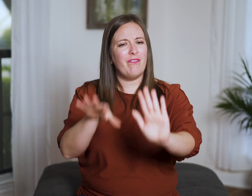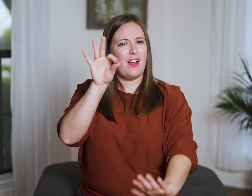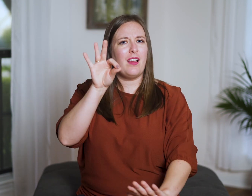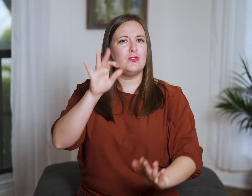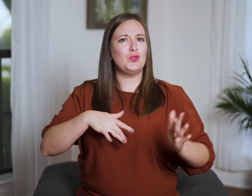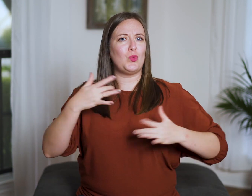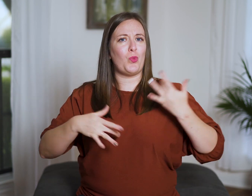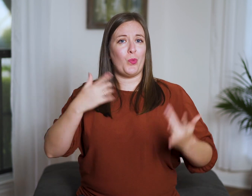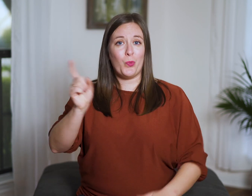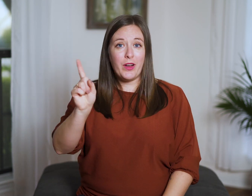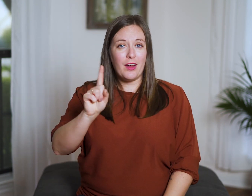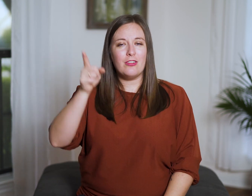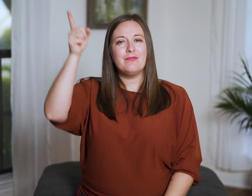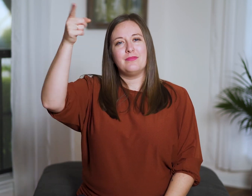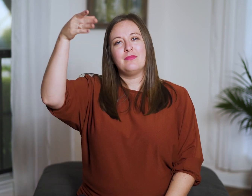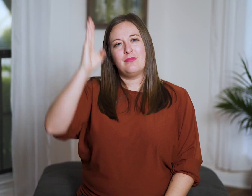He is where the joy is!